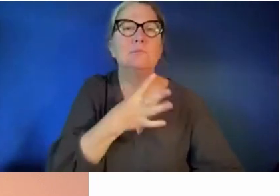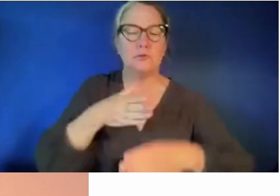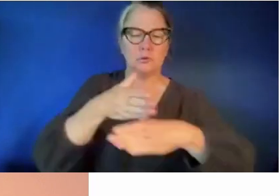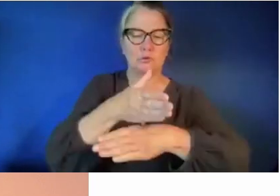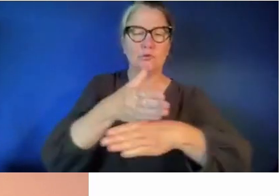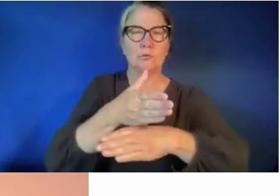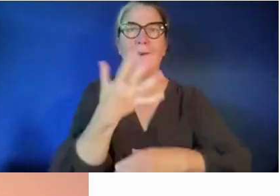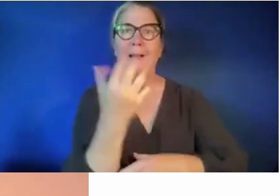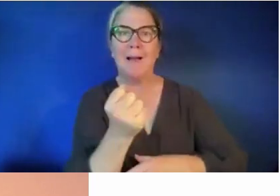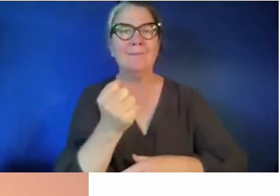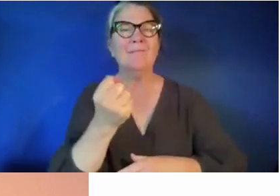to try and make this easier for you.